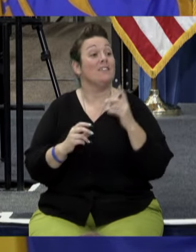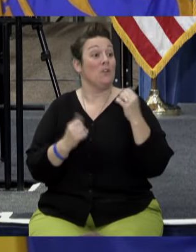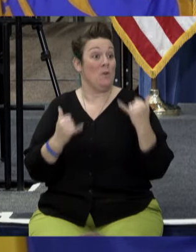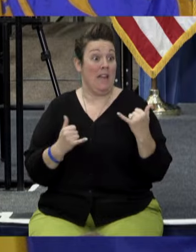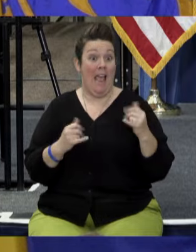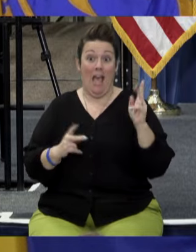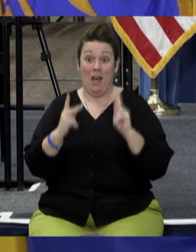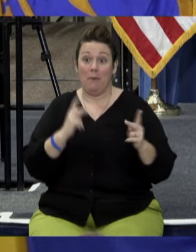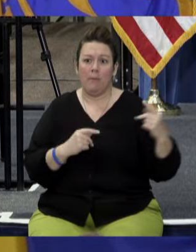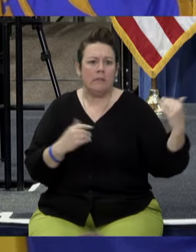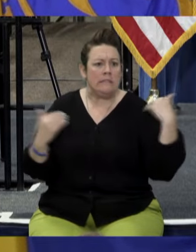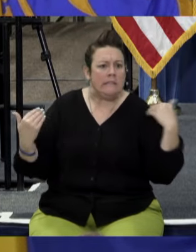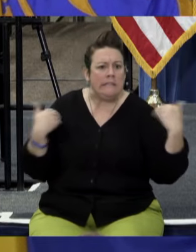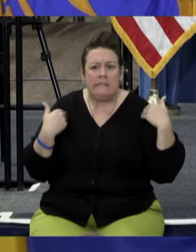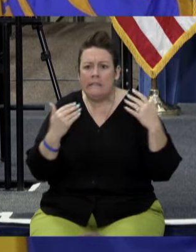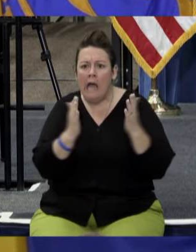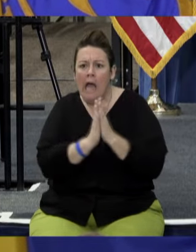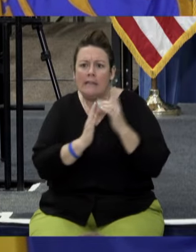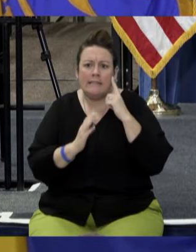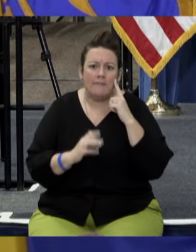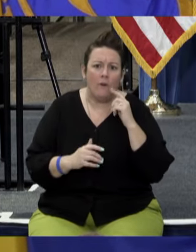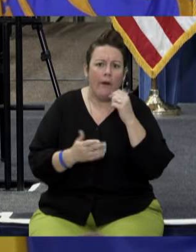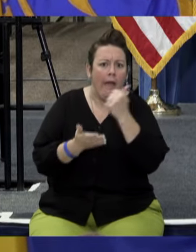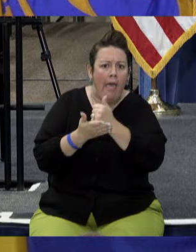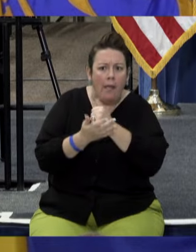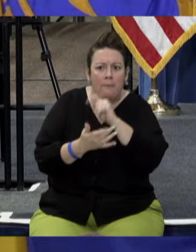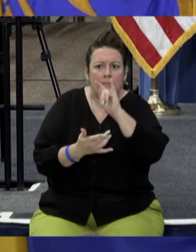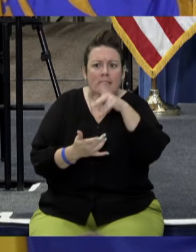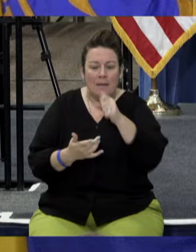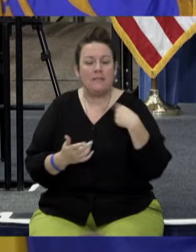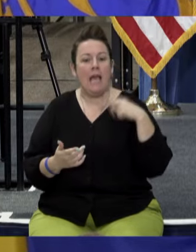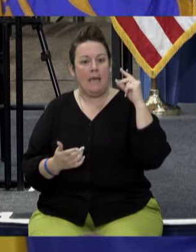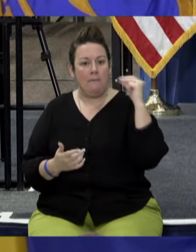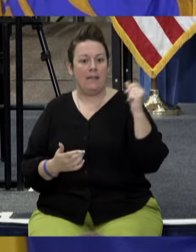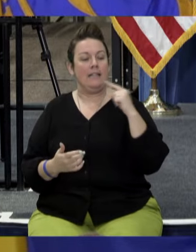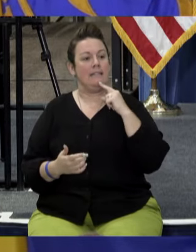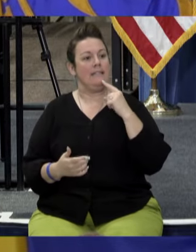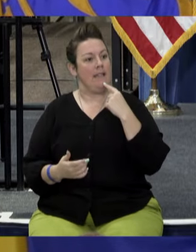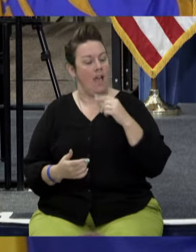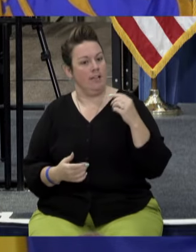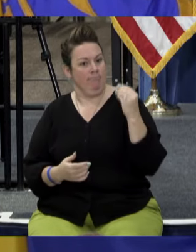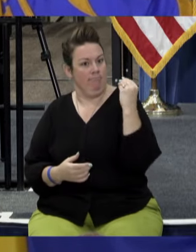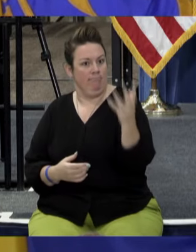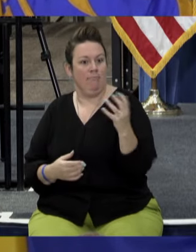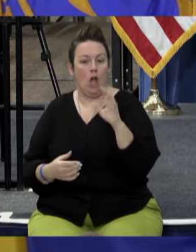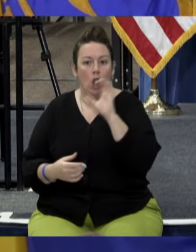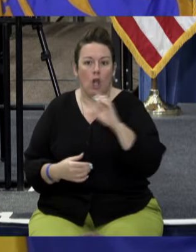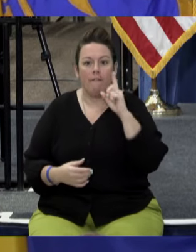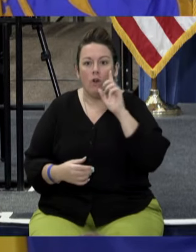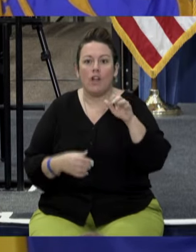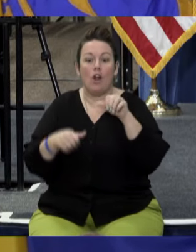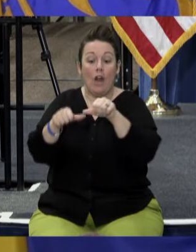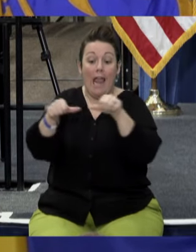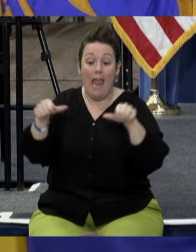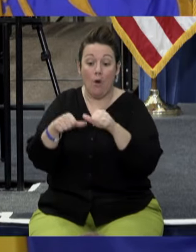begin their caregiving journey, I immediately say look for your area agency on aging. Use the